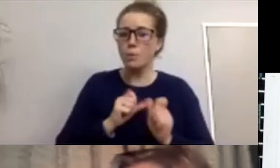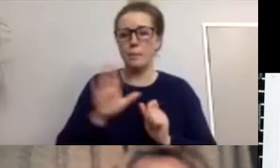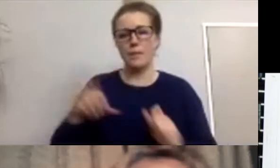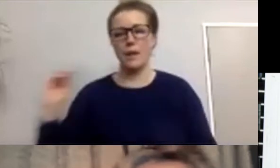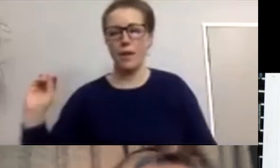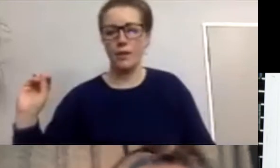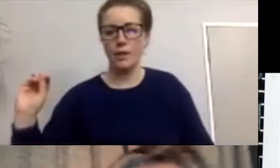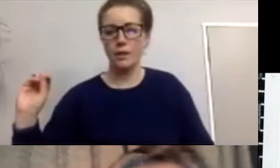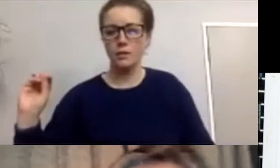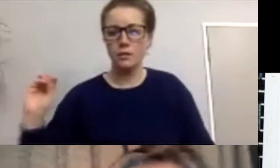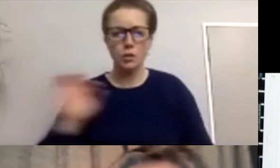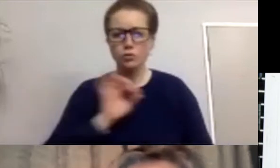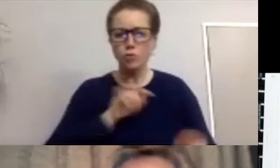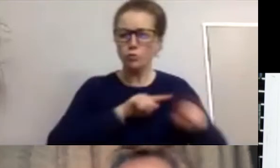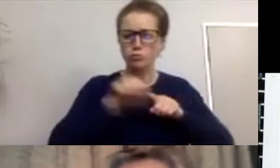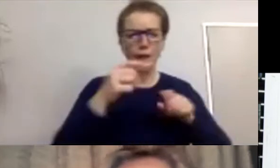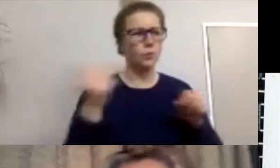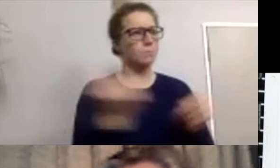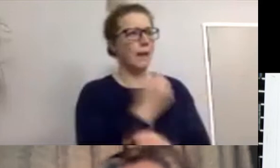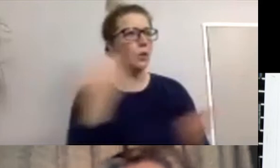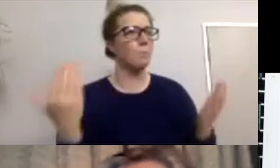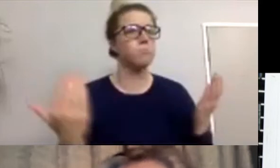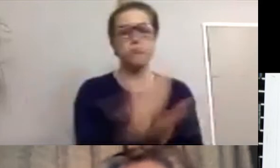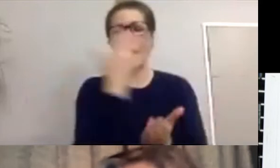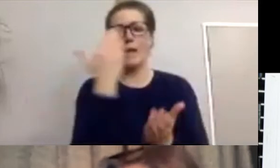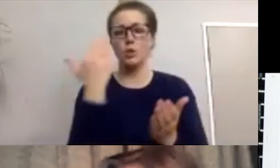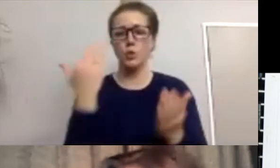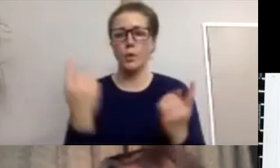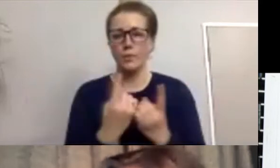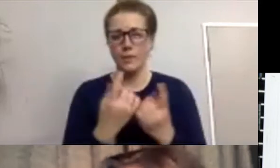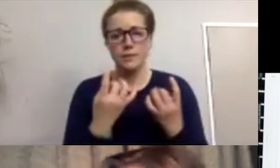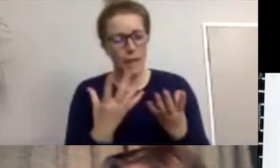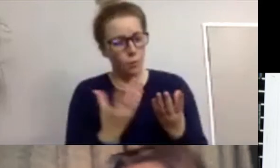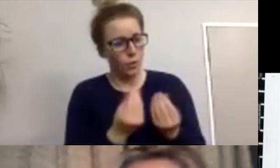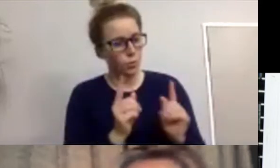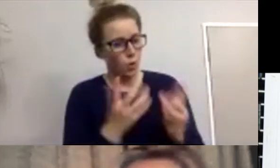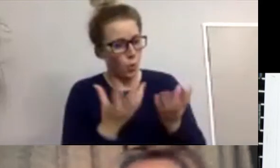Don't reinvent the wheel - start from what you have and make the most of it